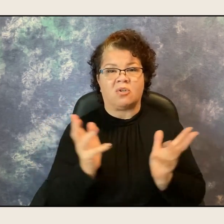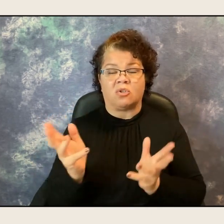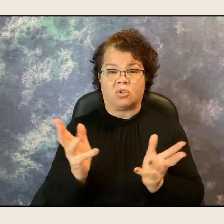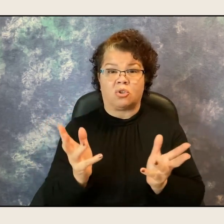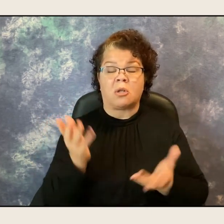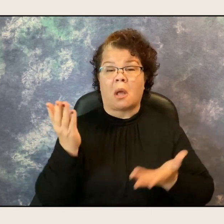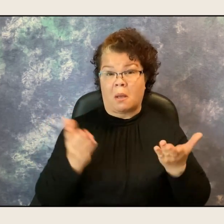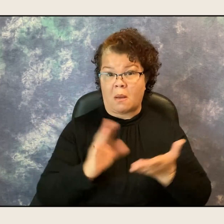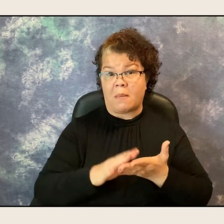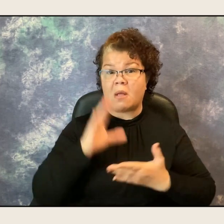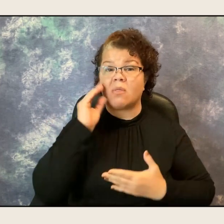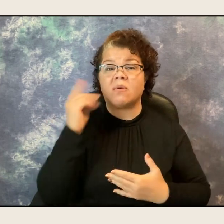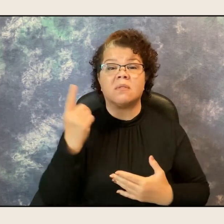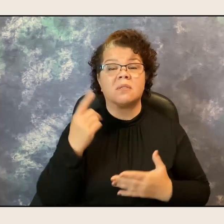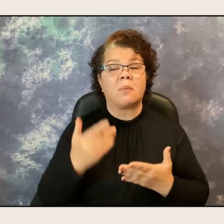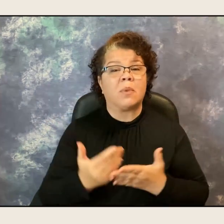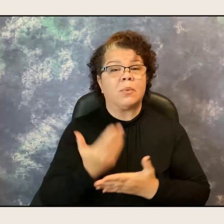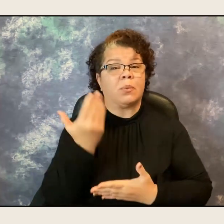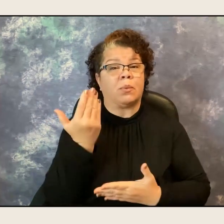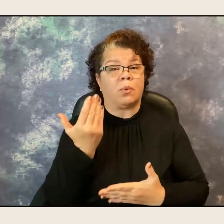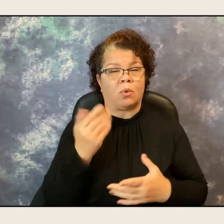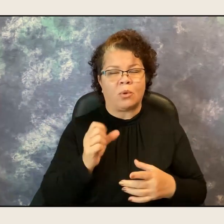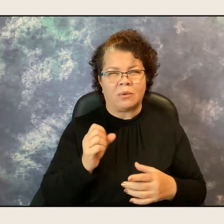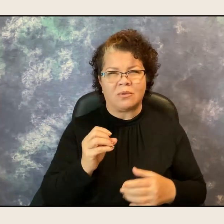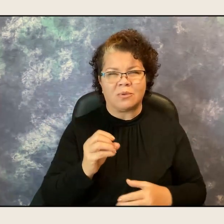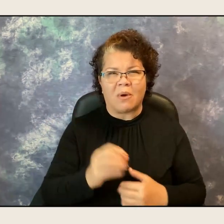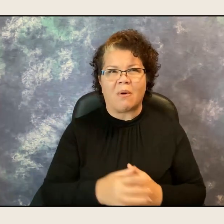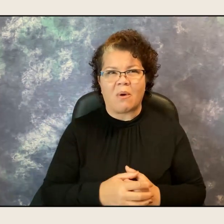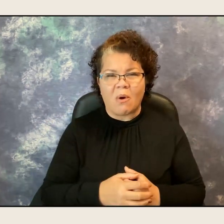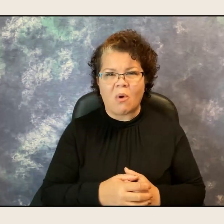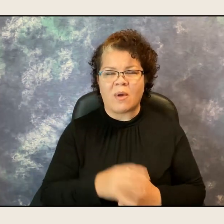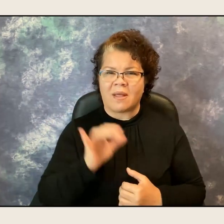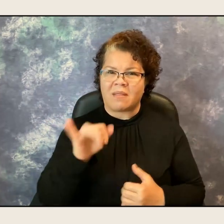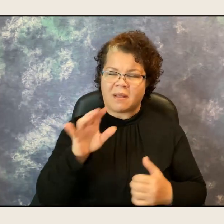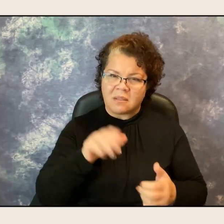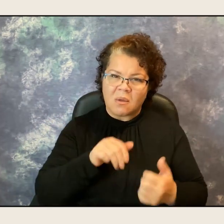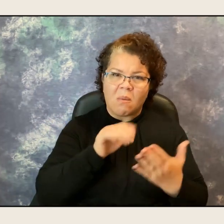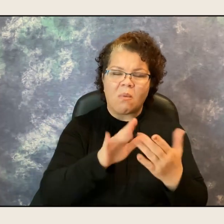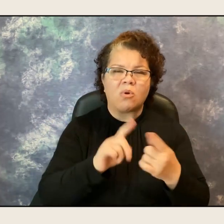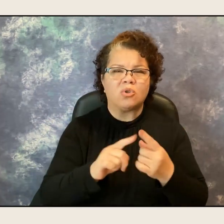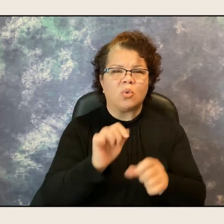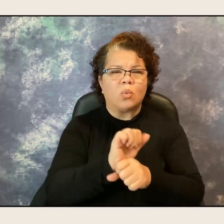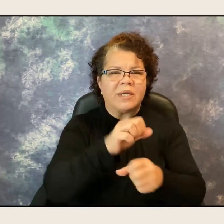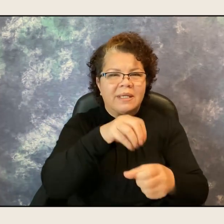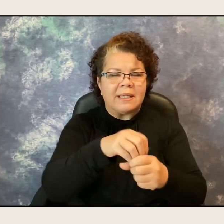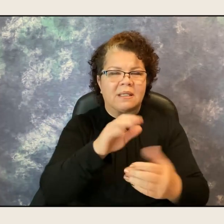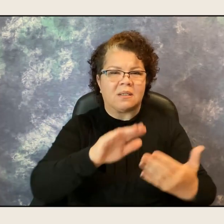So it is, again, this evolutionary approach to working in the communities and, you know, obviously a person in my generation,